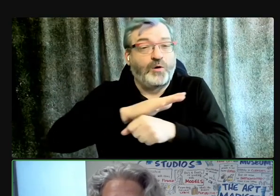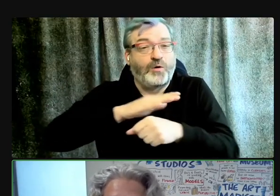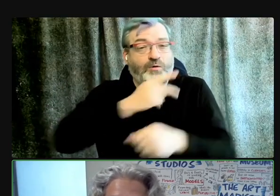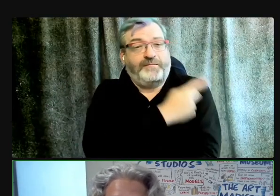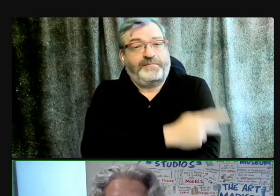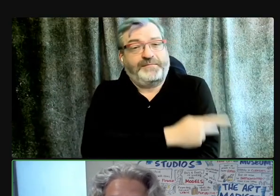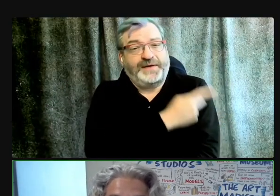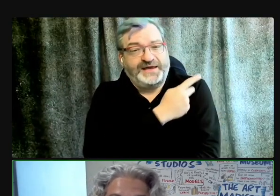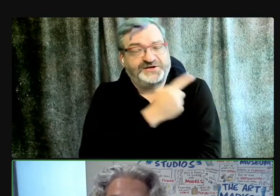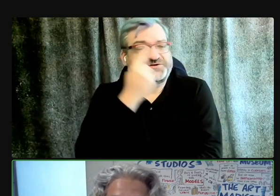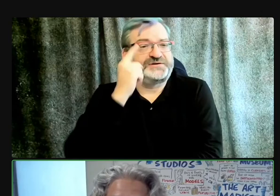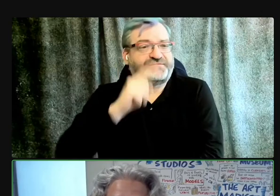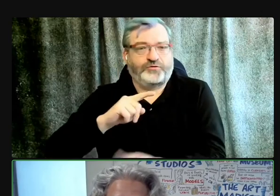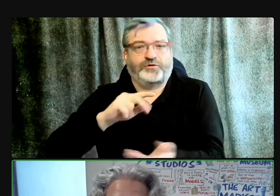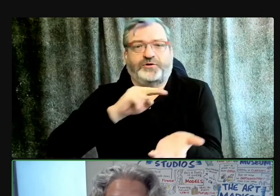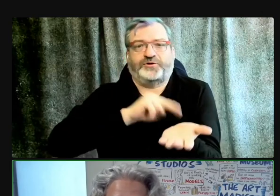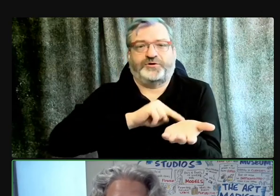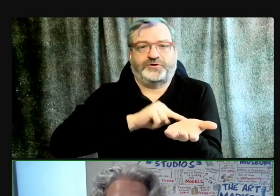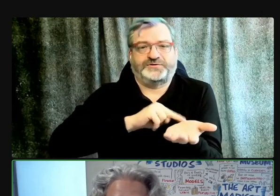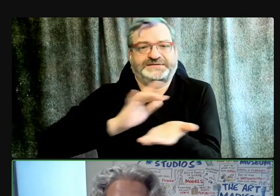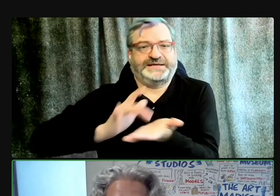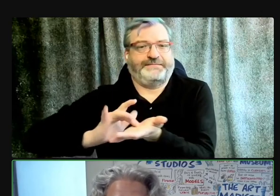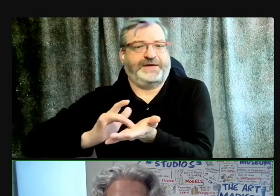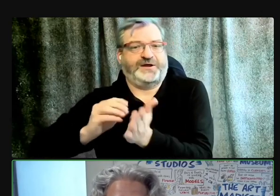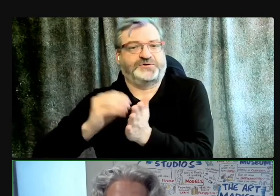We taught about 280 students in the last